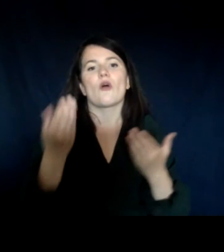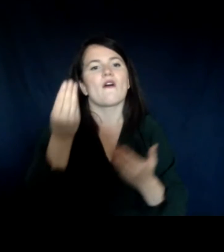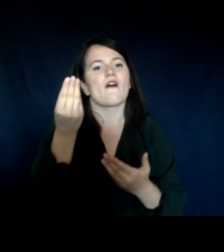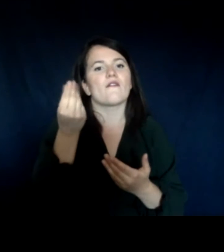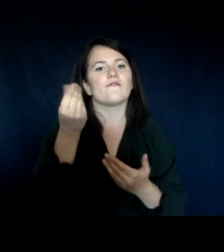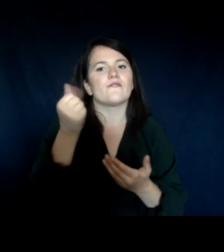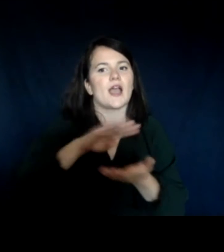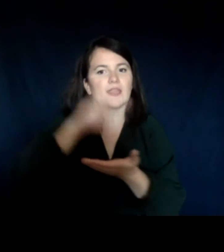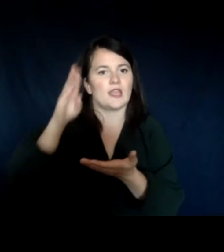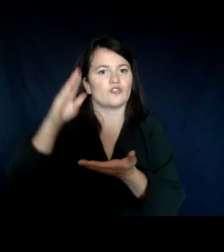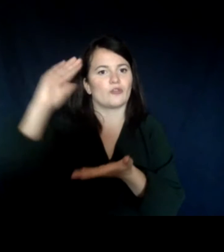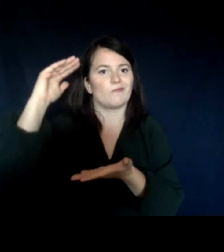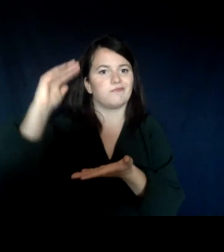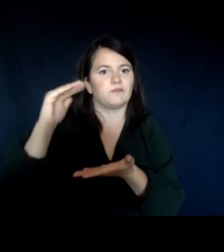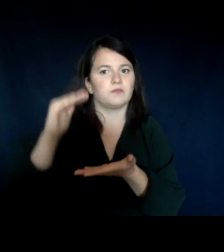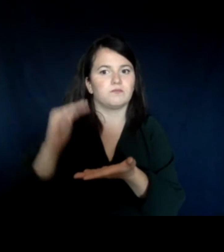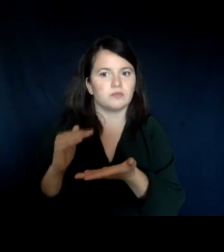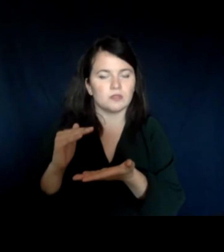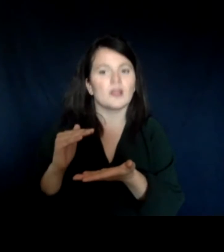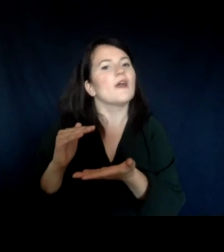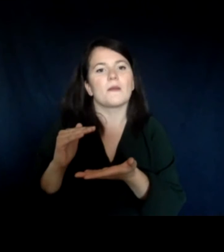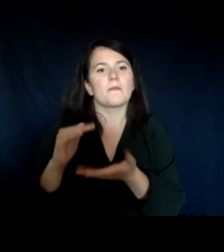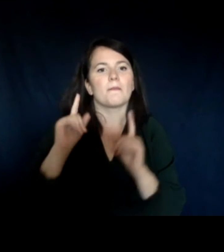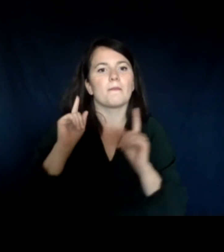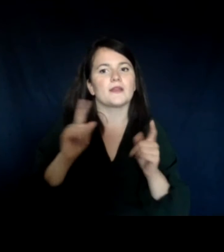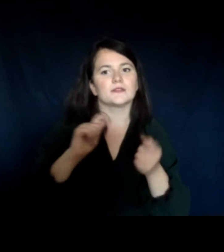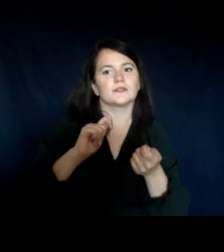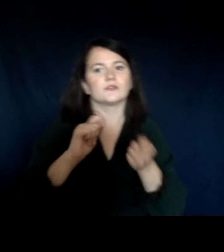and indicators may be modified and adjusted.